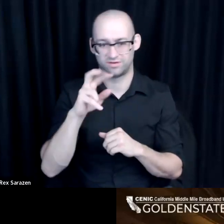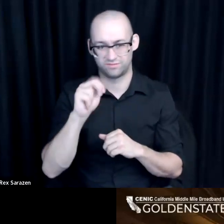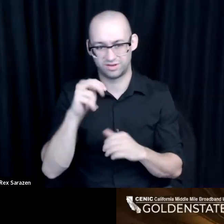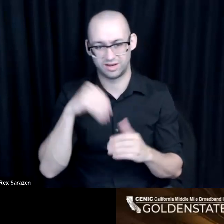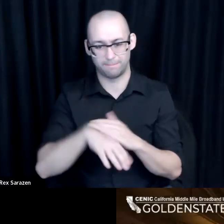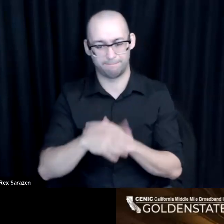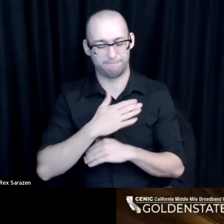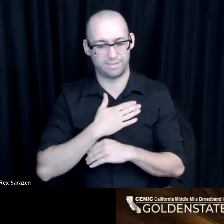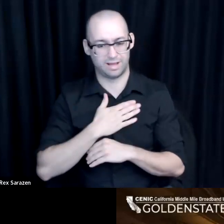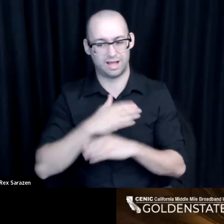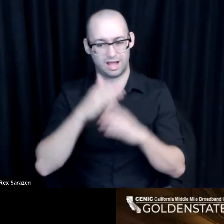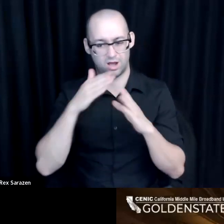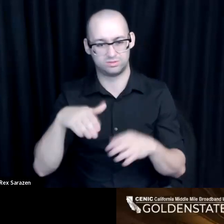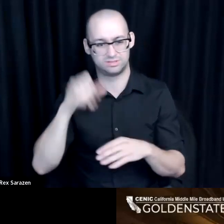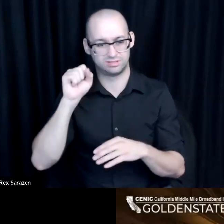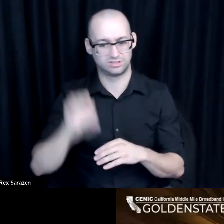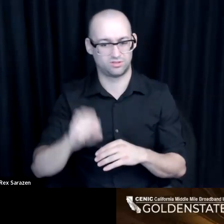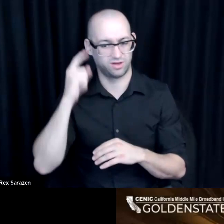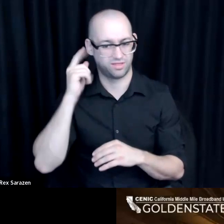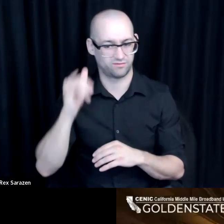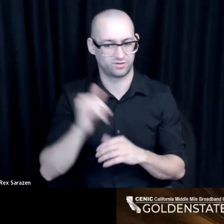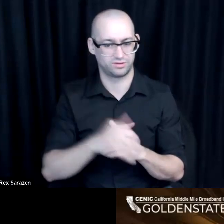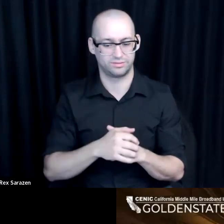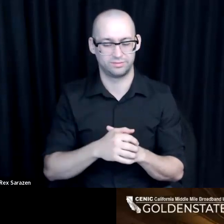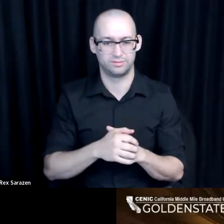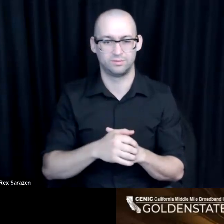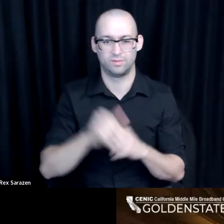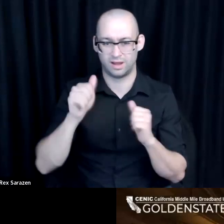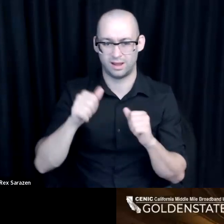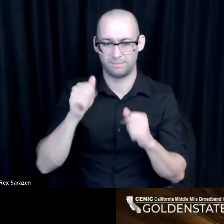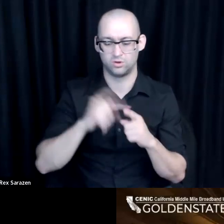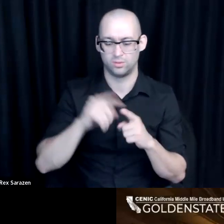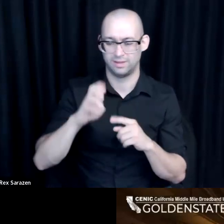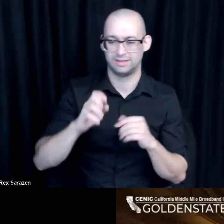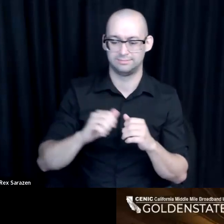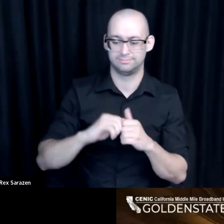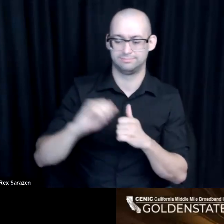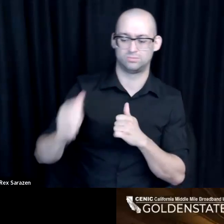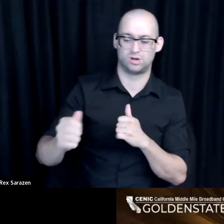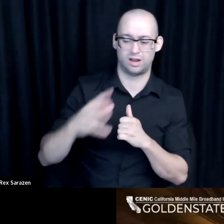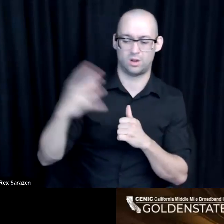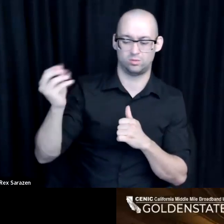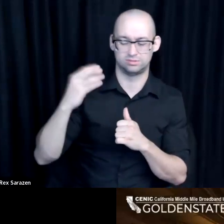which I have some land, so we are able to be socially responsible, spread out outdoors and